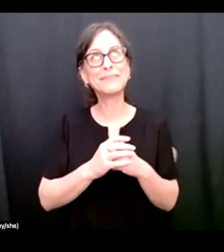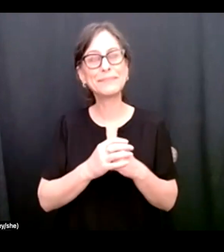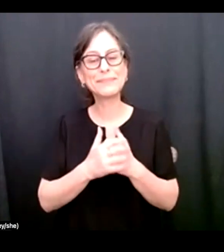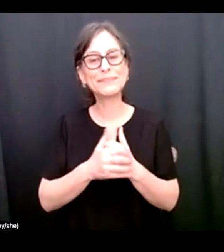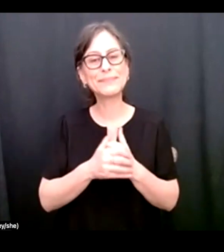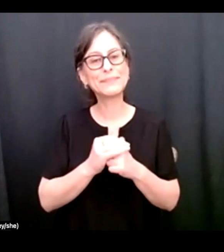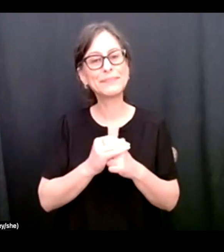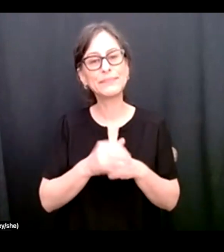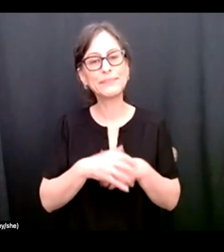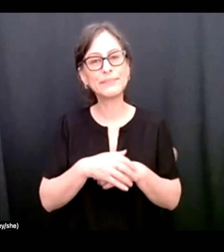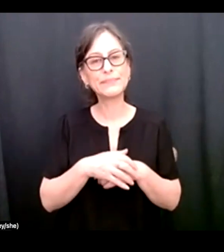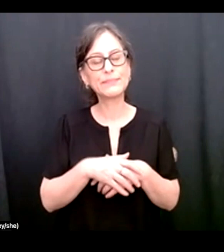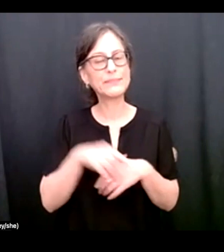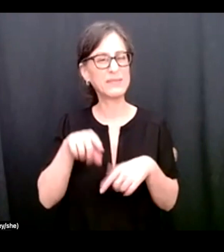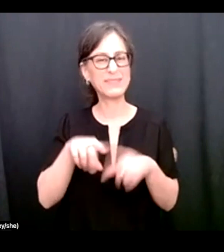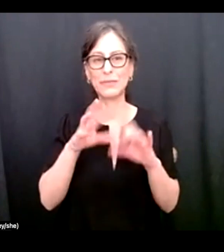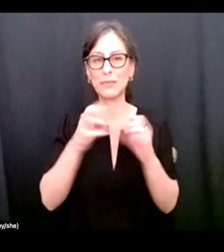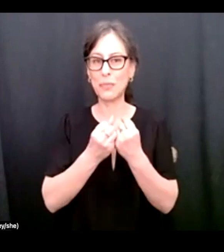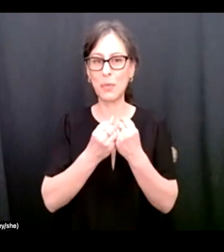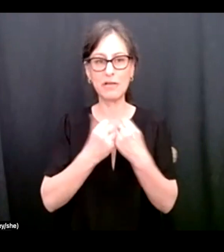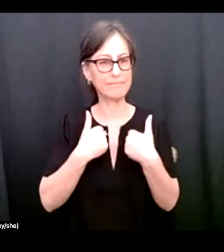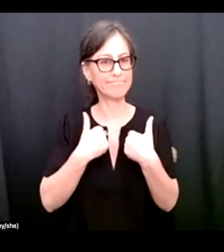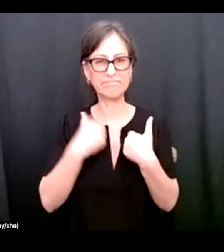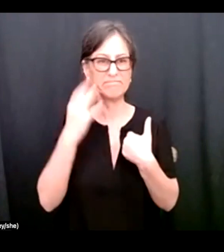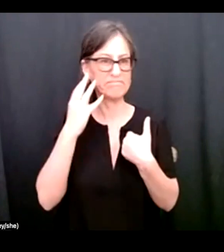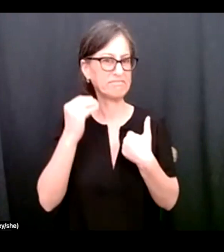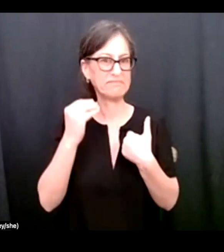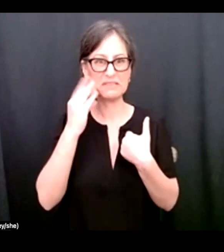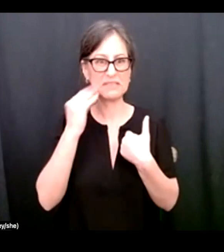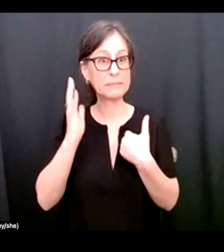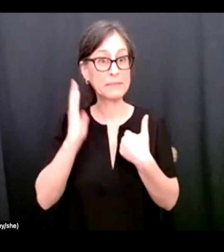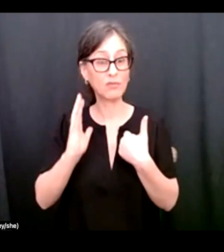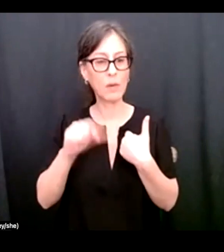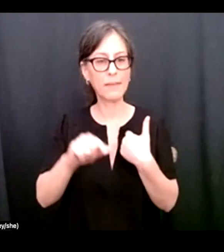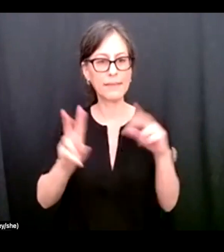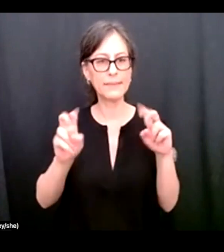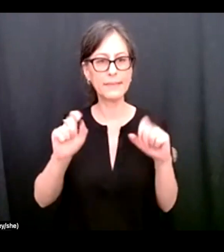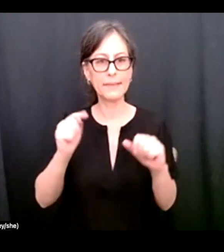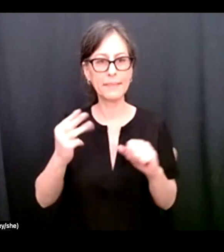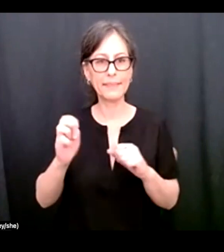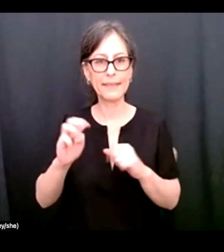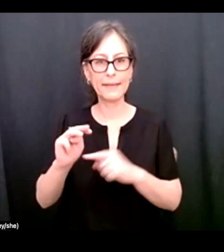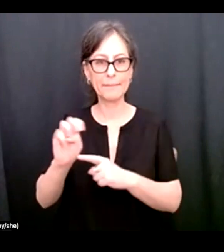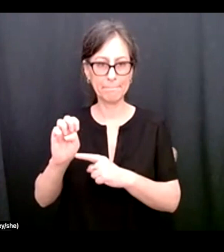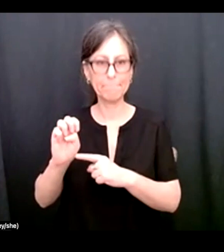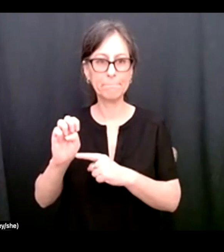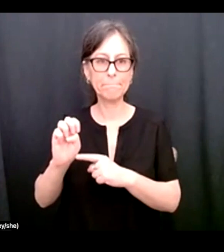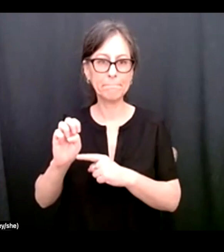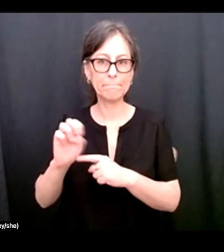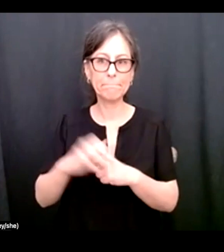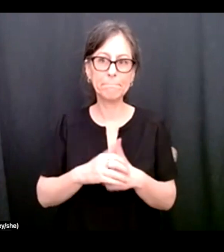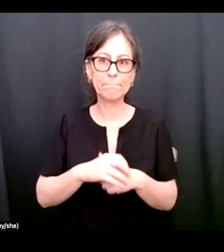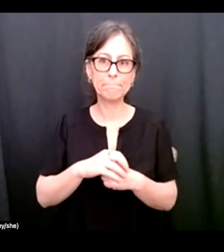this isn't a workshop that I've done before with this theme. And it got me starting to think about